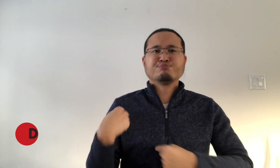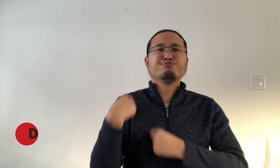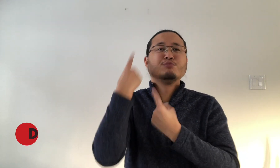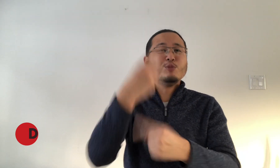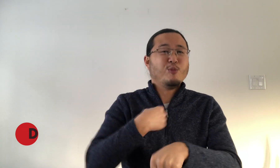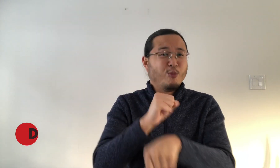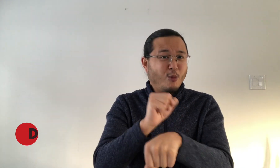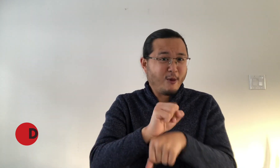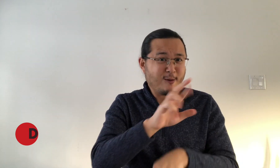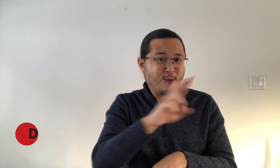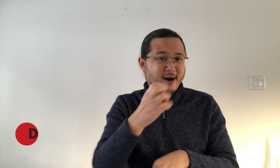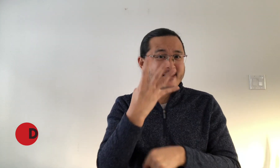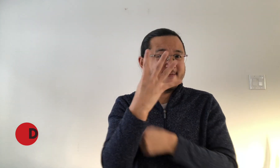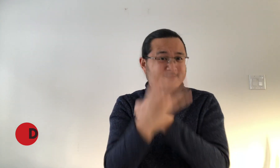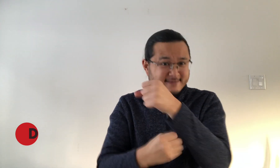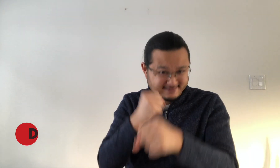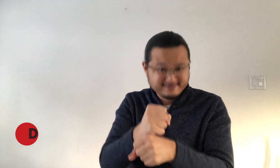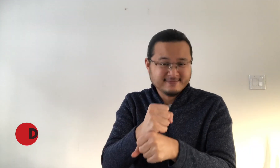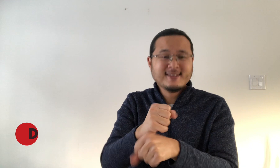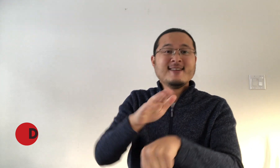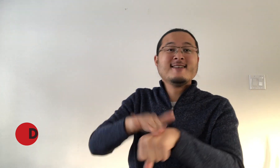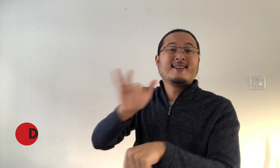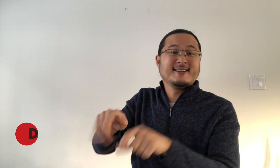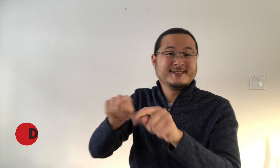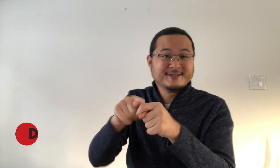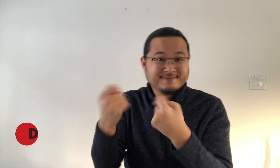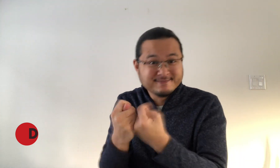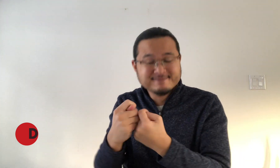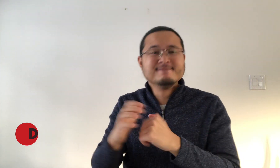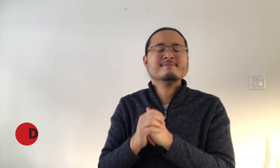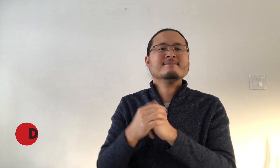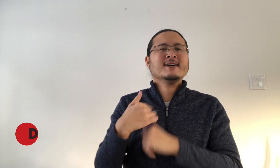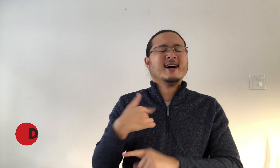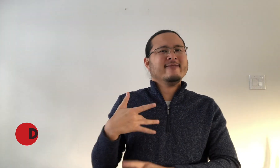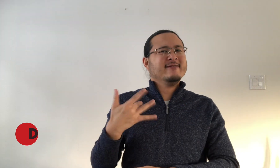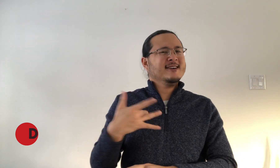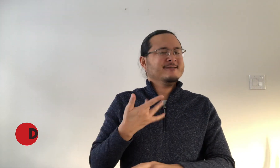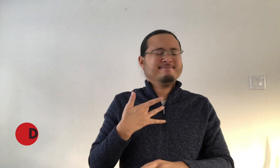I have been working as a real estate agent for four years